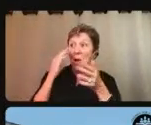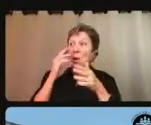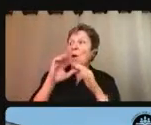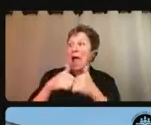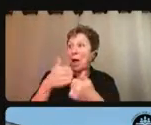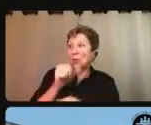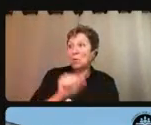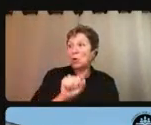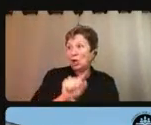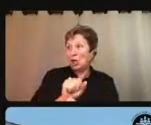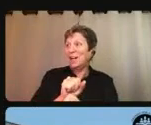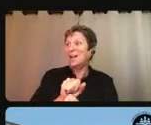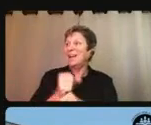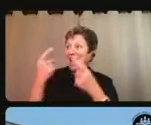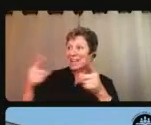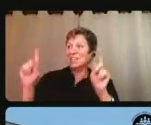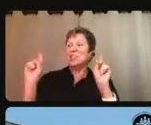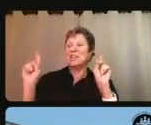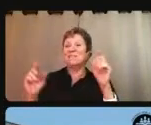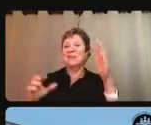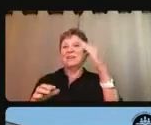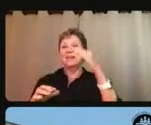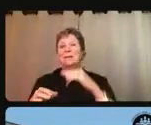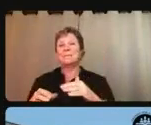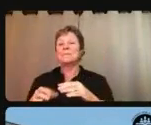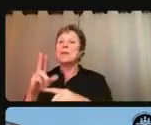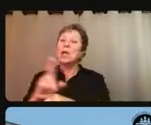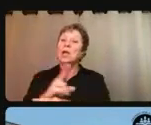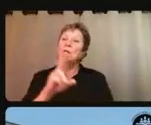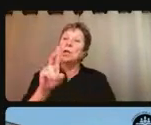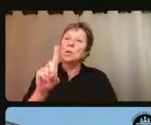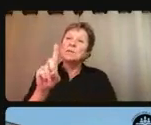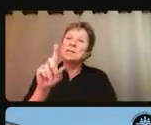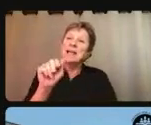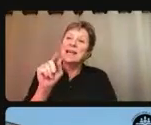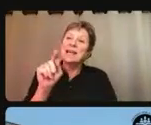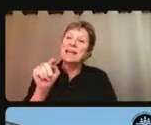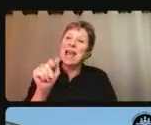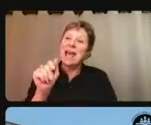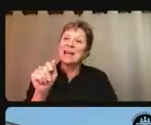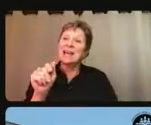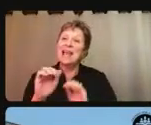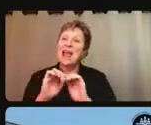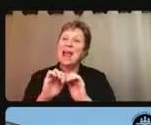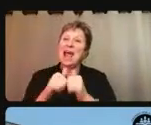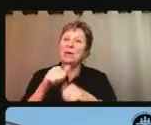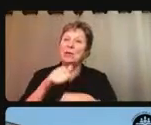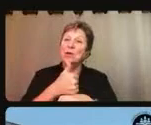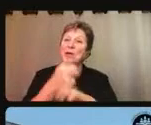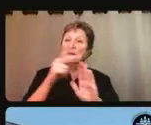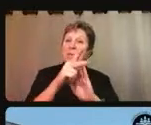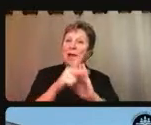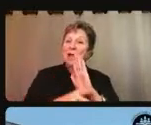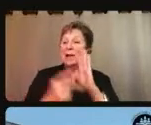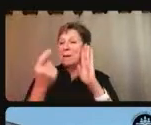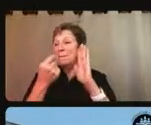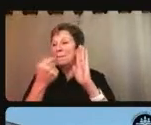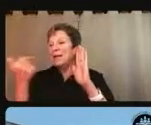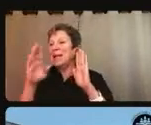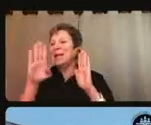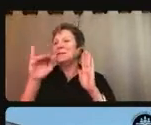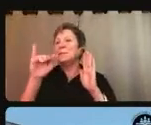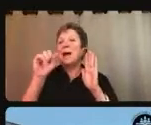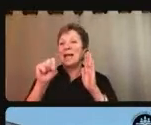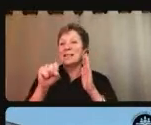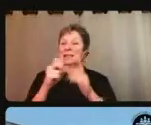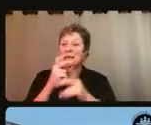THEY KNOW THESE MEN AND WOMEN